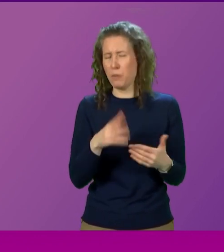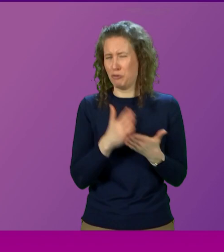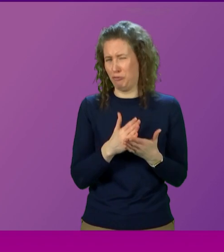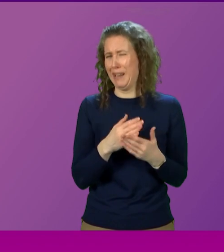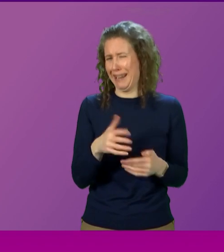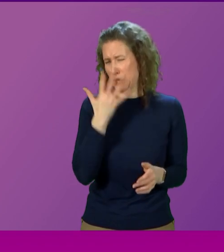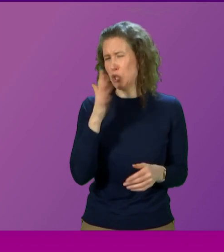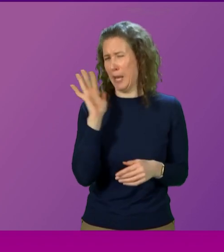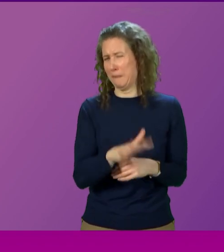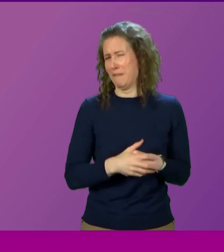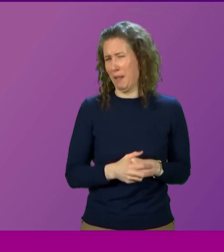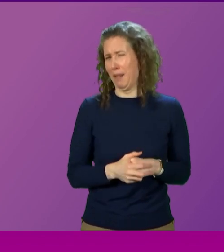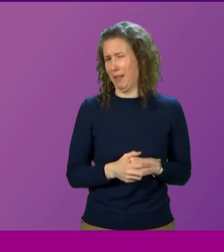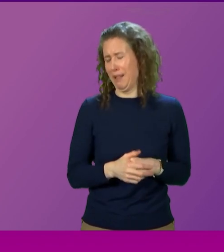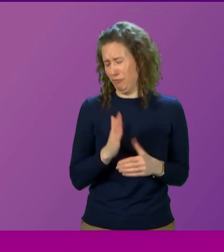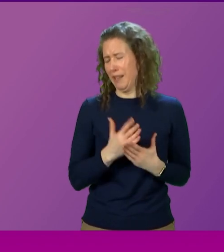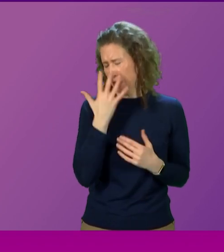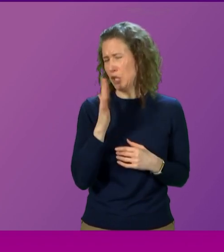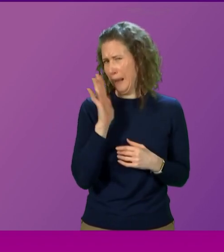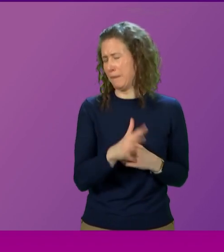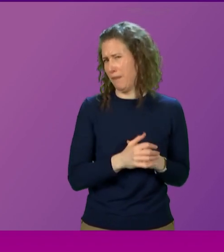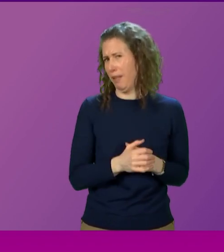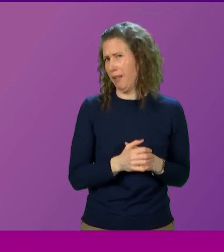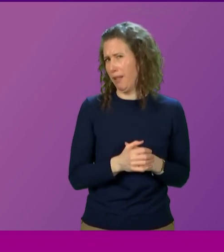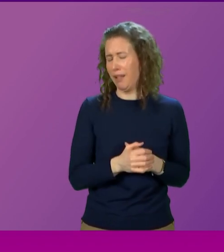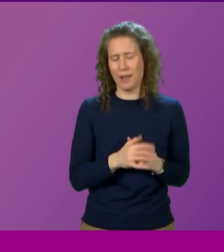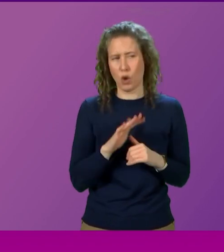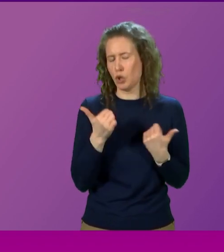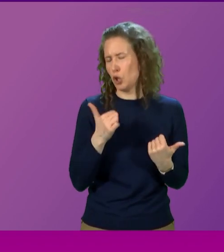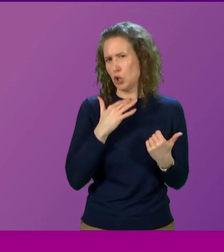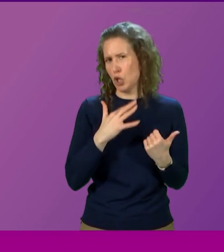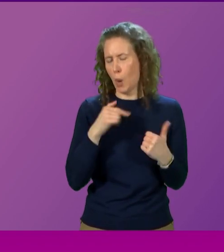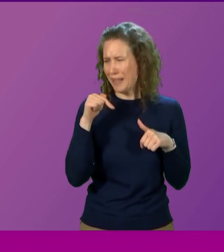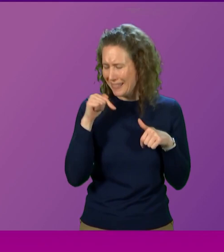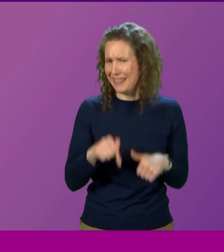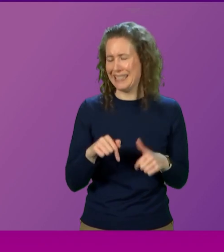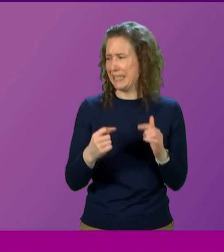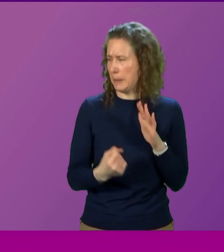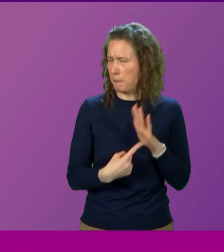that was a pretty shameful tone to take on an issue that is so important to teachers,